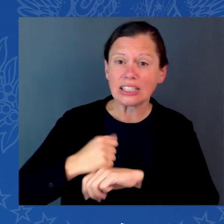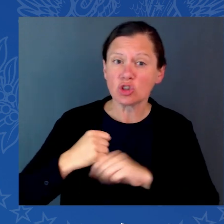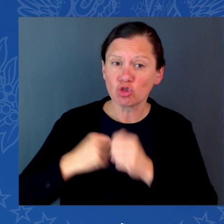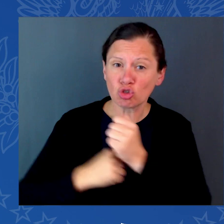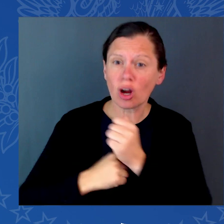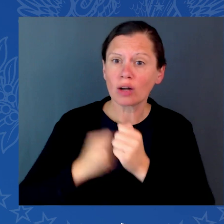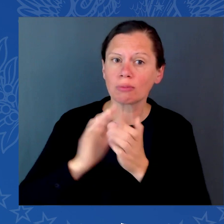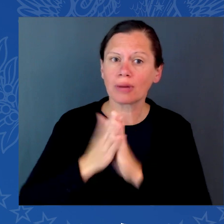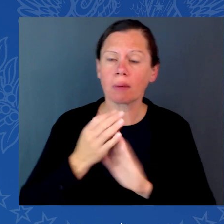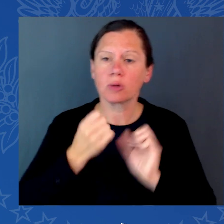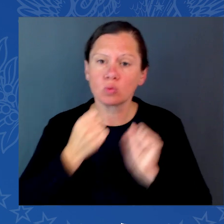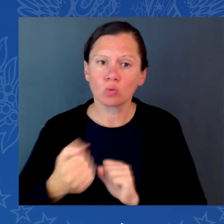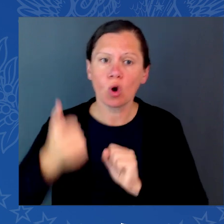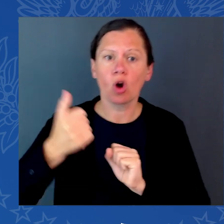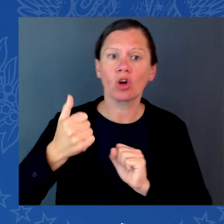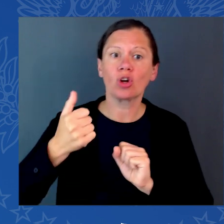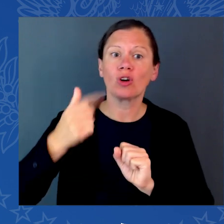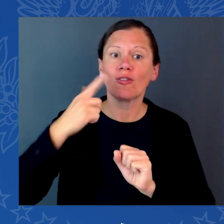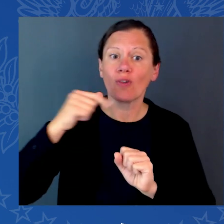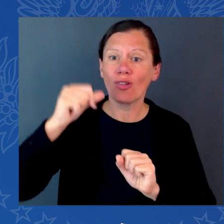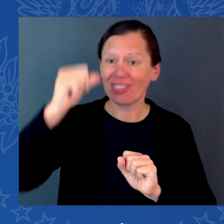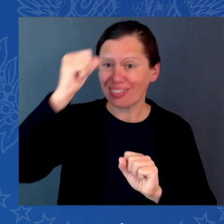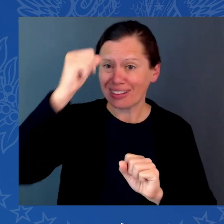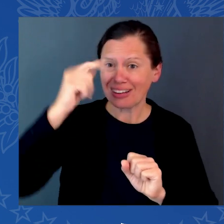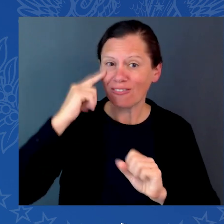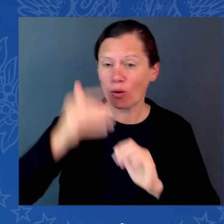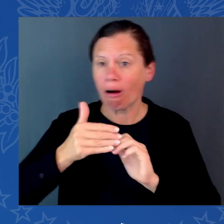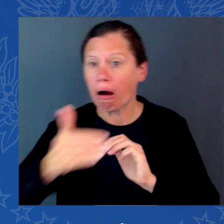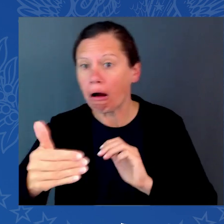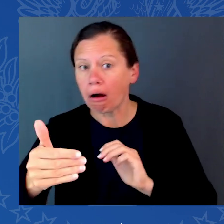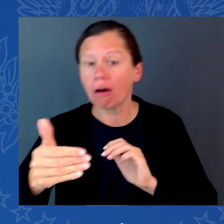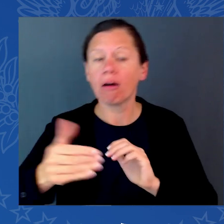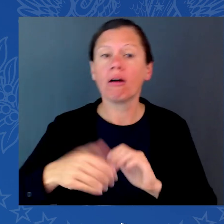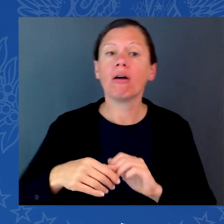such as energy, railways, water, technology